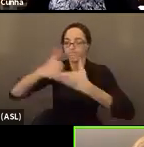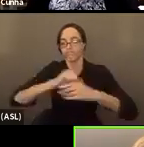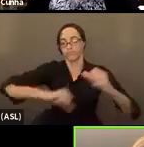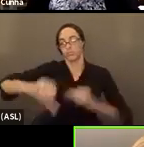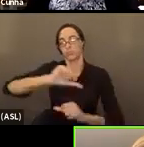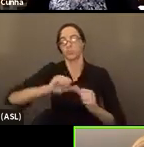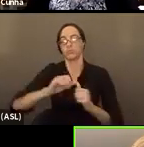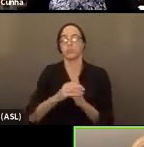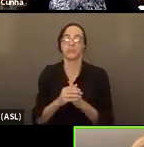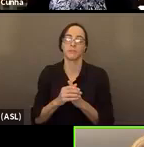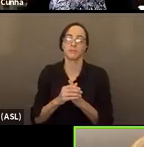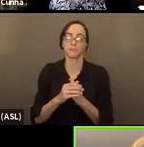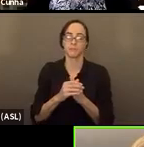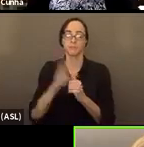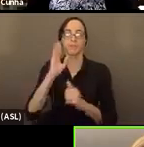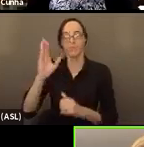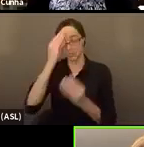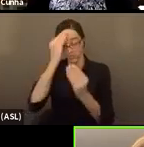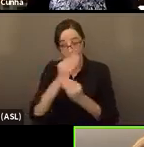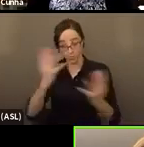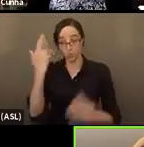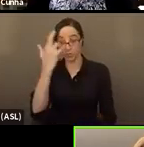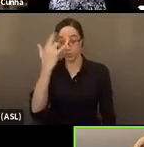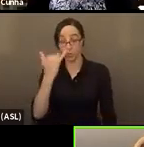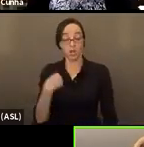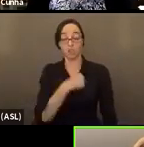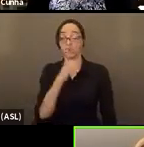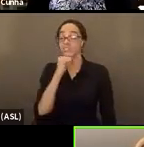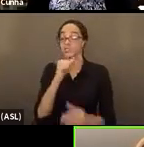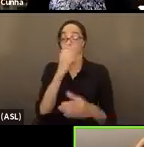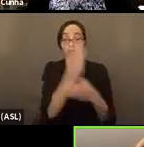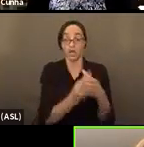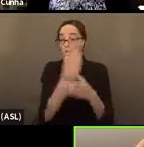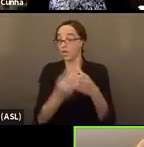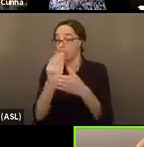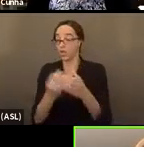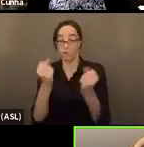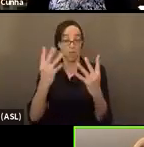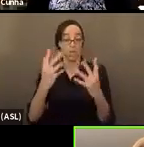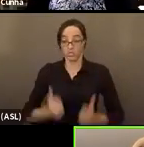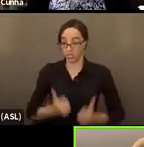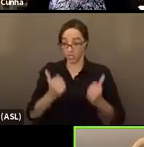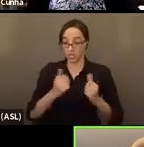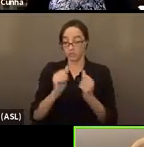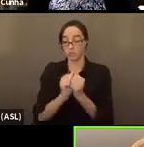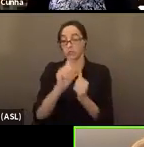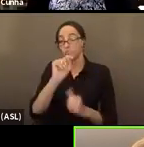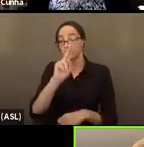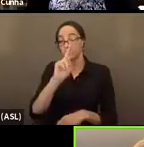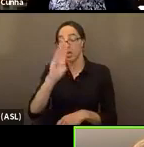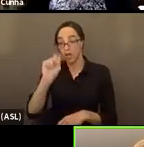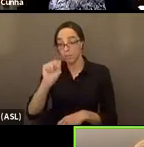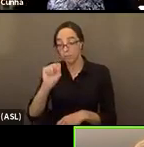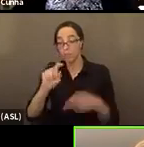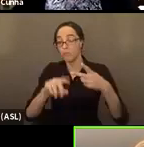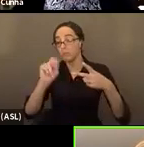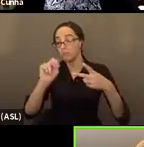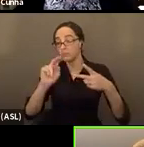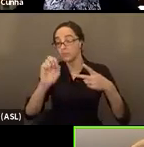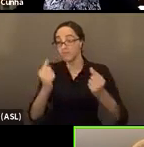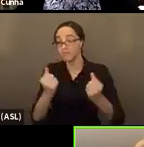we didn't lose a lot more lives with the tubs and none fires um back in 2017 had to do with